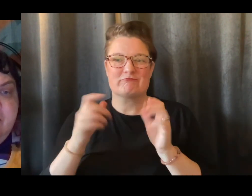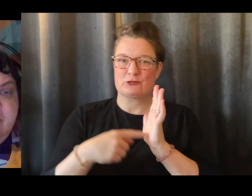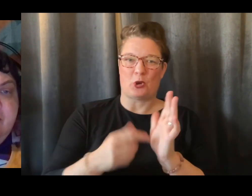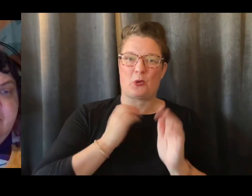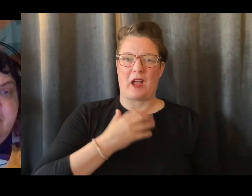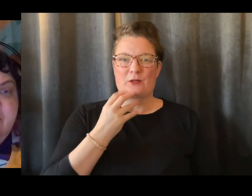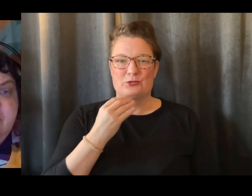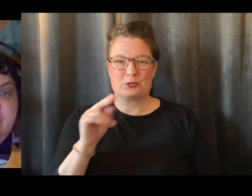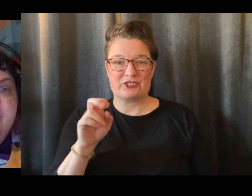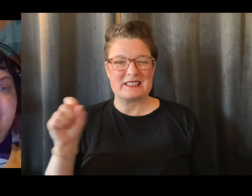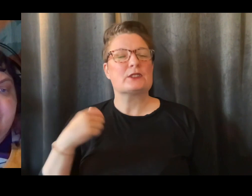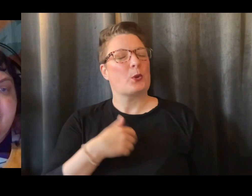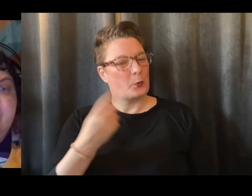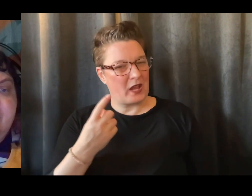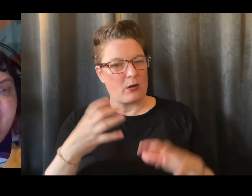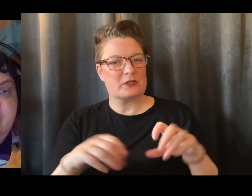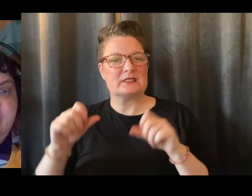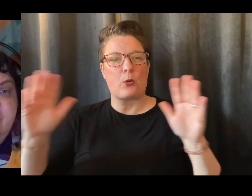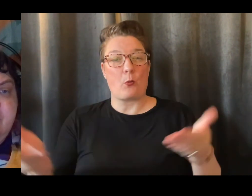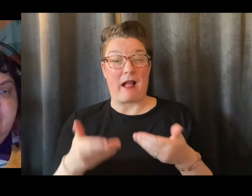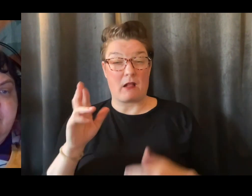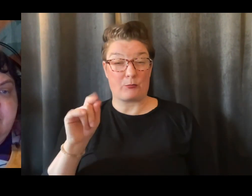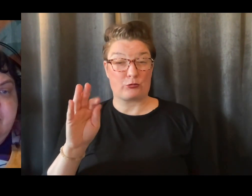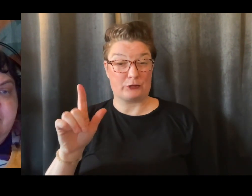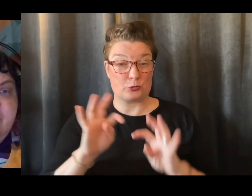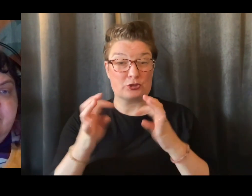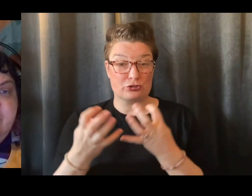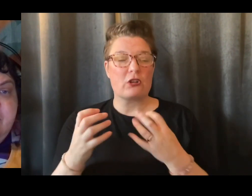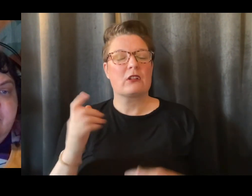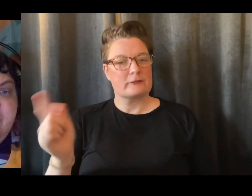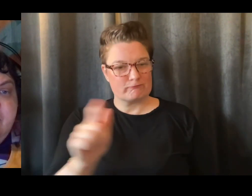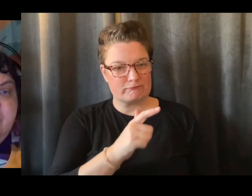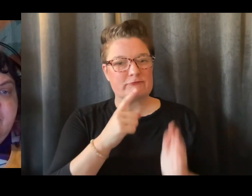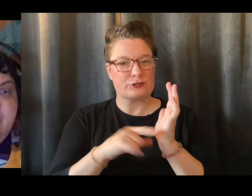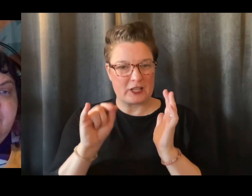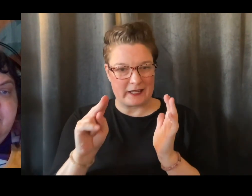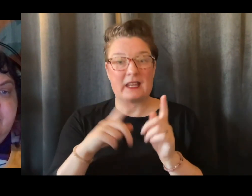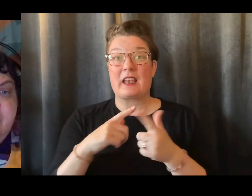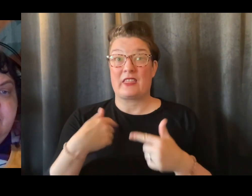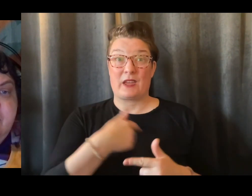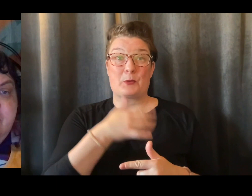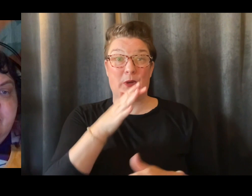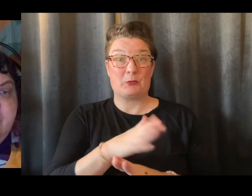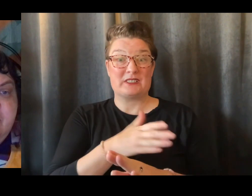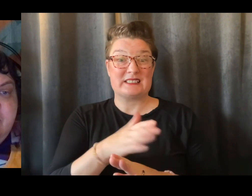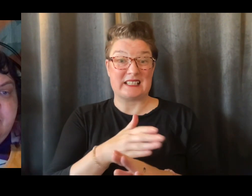and you would do a check-in, and then we would sing the chorus of True Colors by Cindy Lauper to each other.